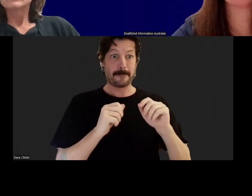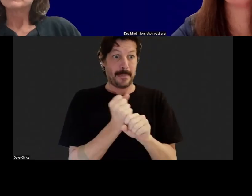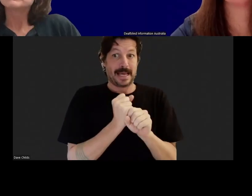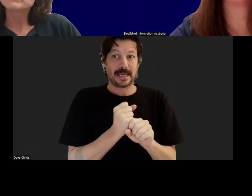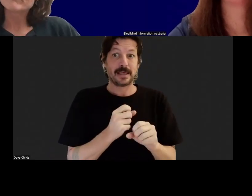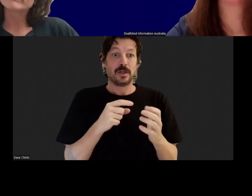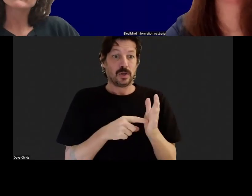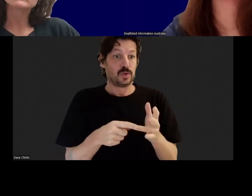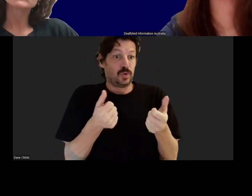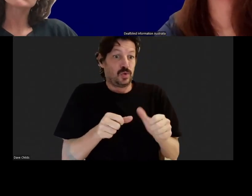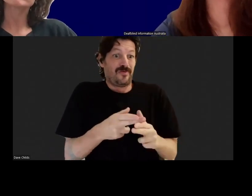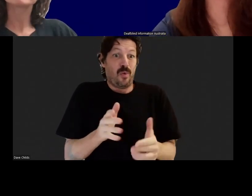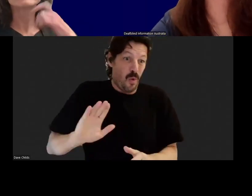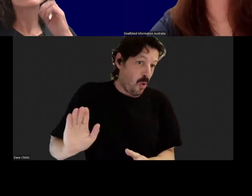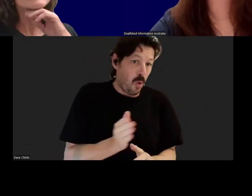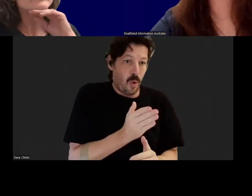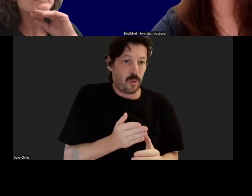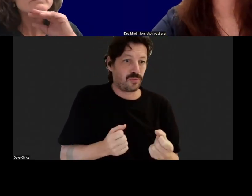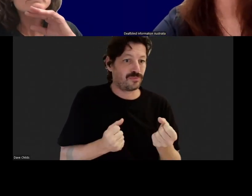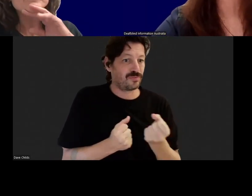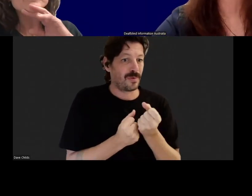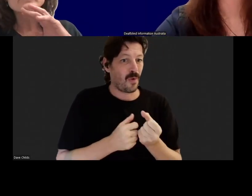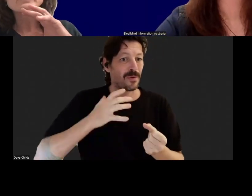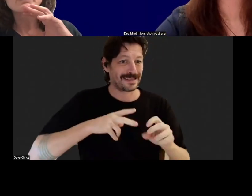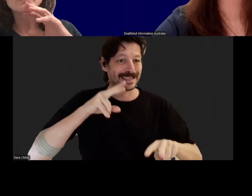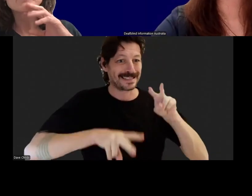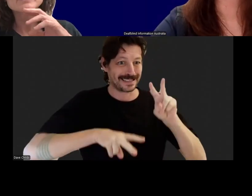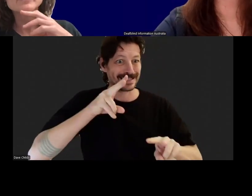scheme moving forward.